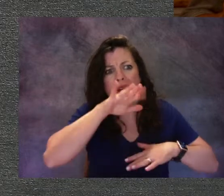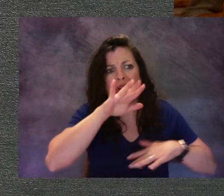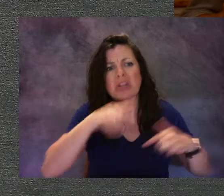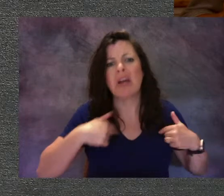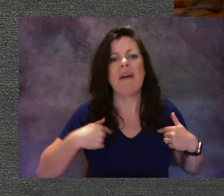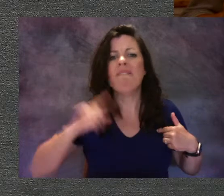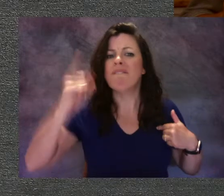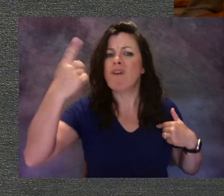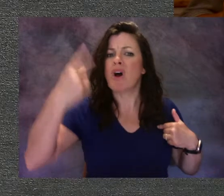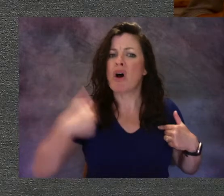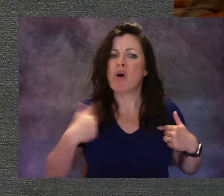Hmm.